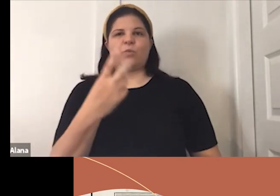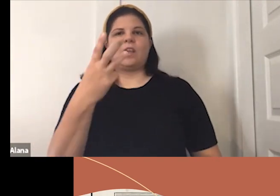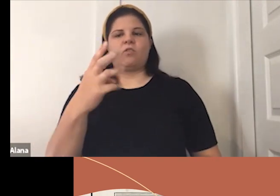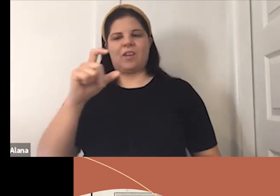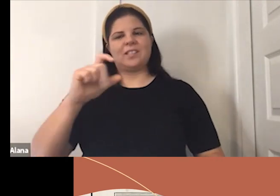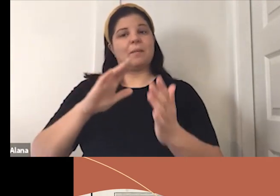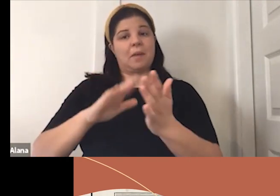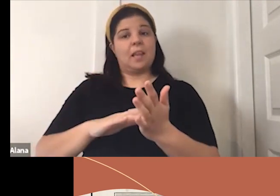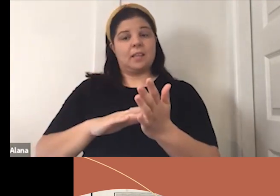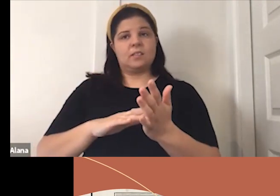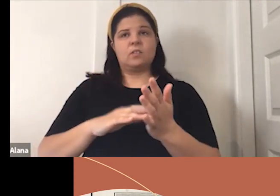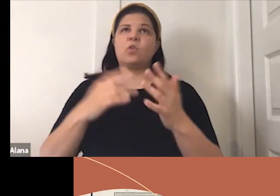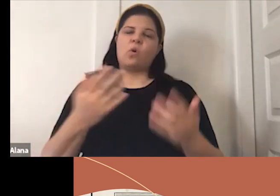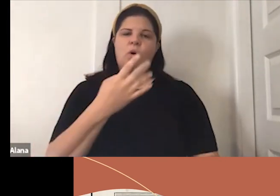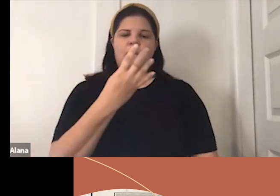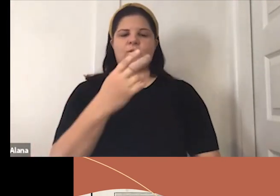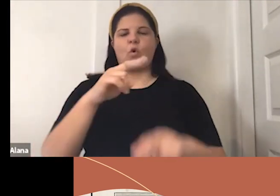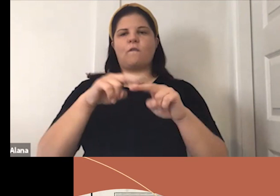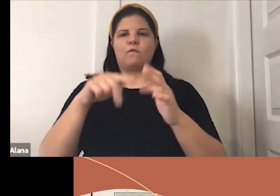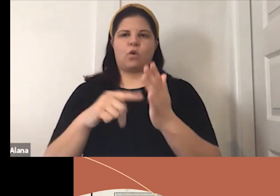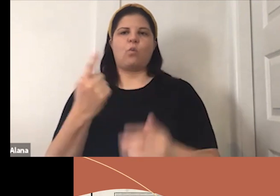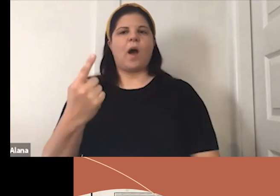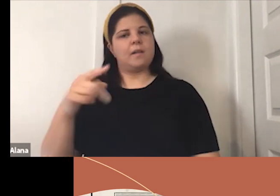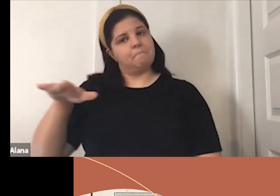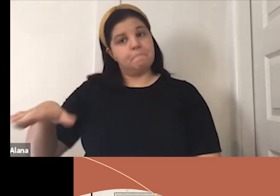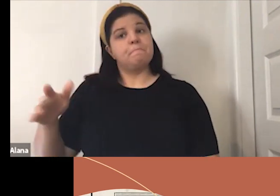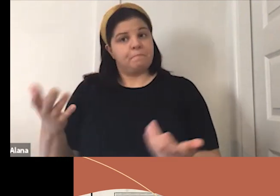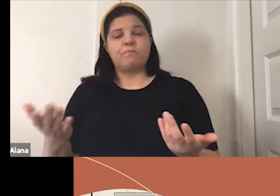Or four foot one in the old scale, right?